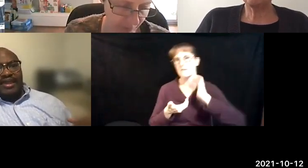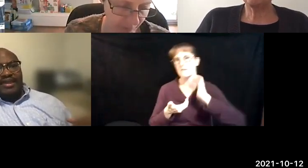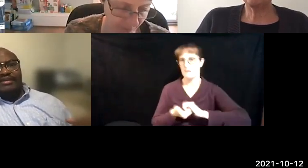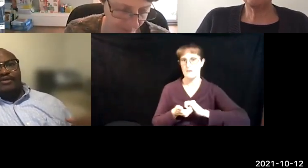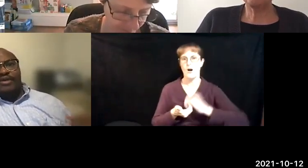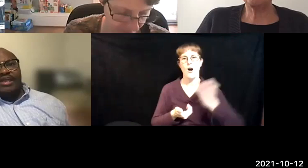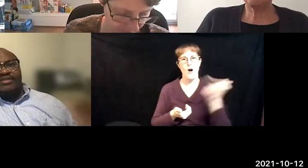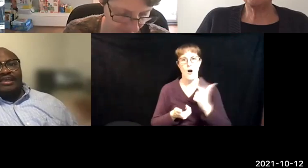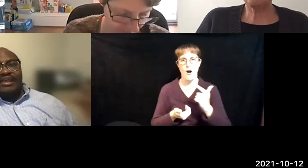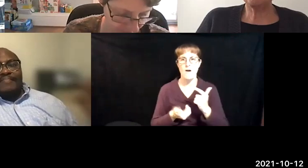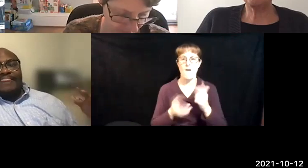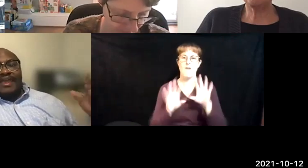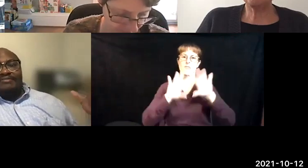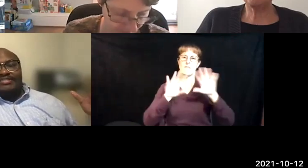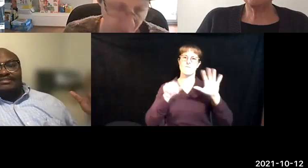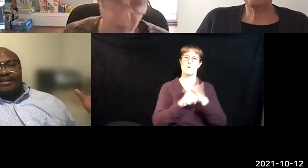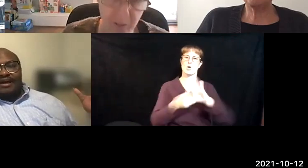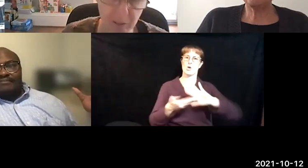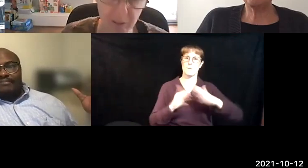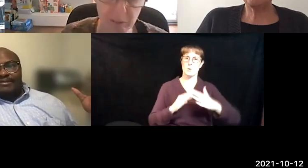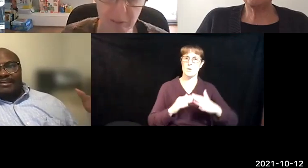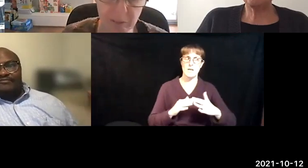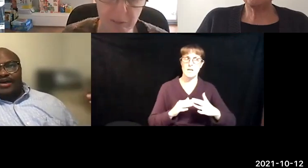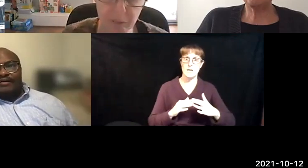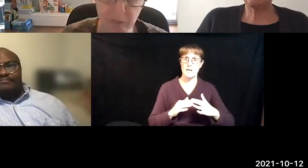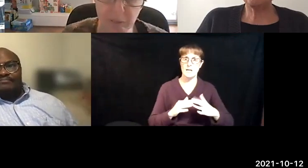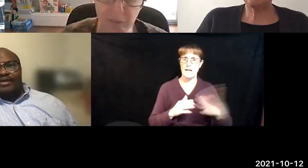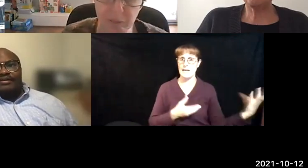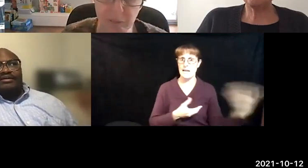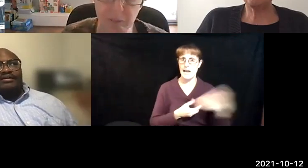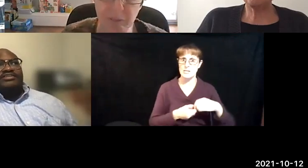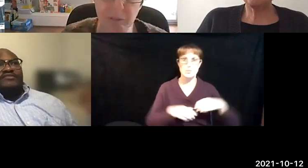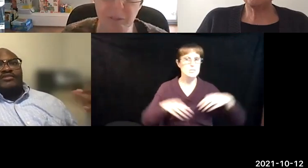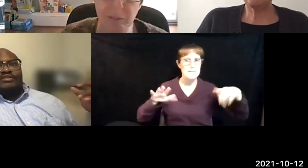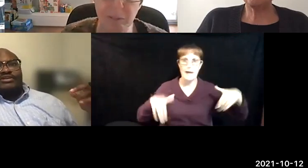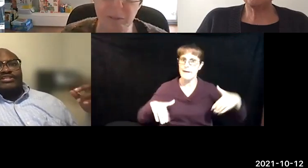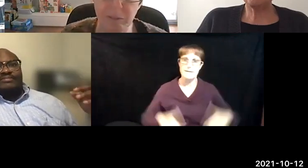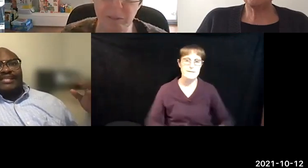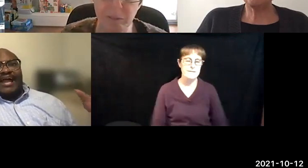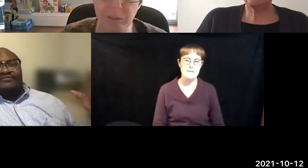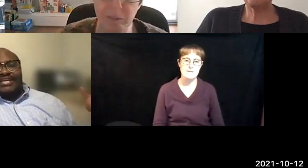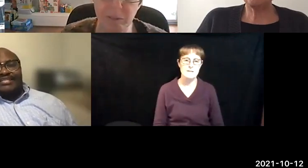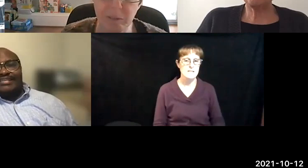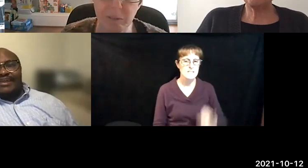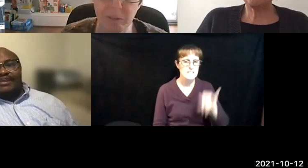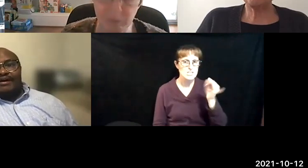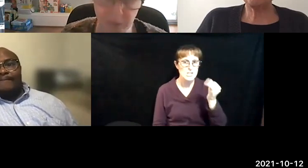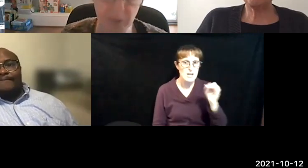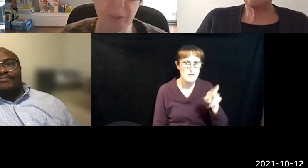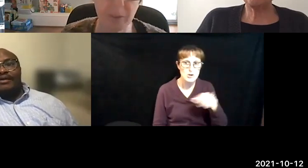Even, and I believe Jennifer, you're the one who talked about lack of insight.